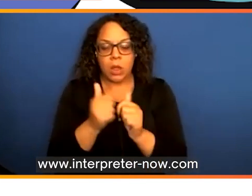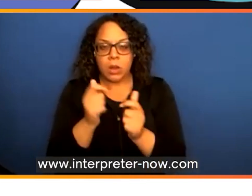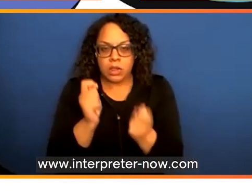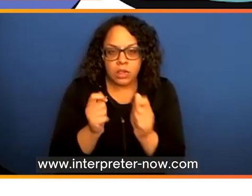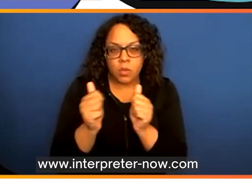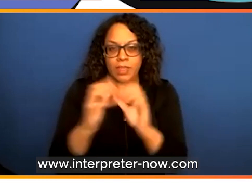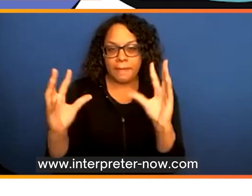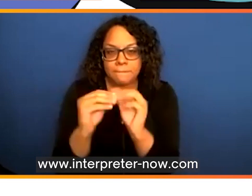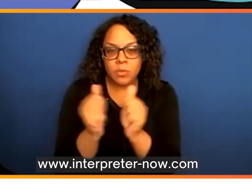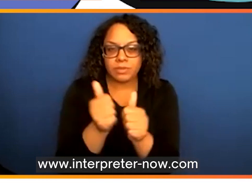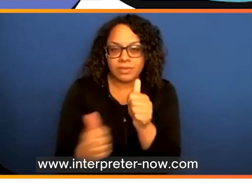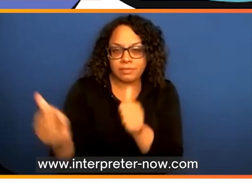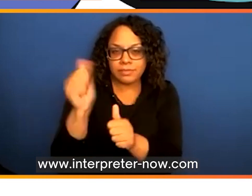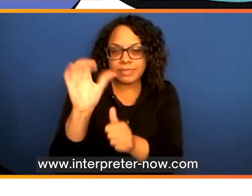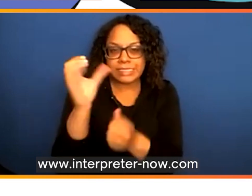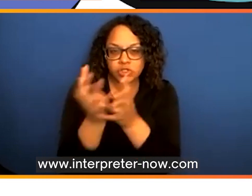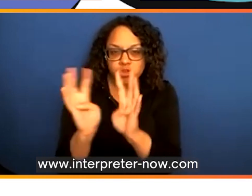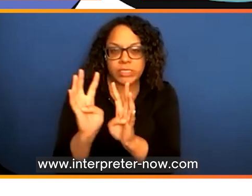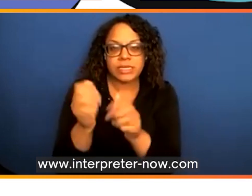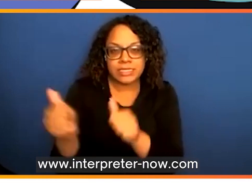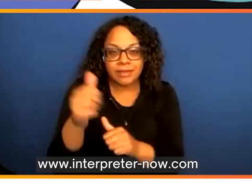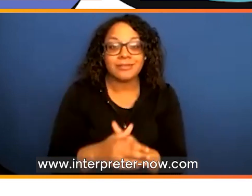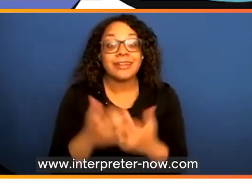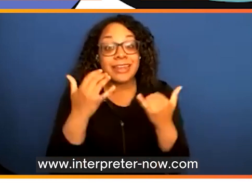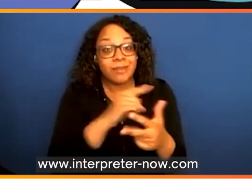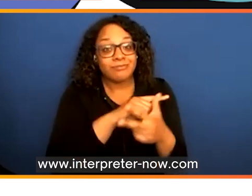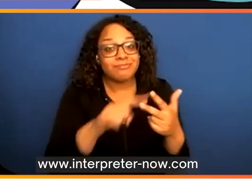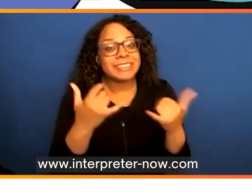meetings and C-level executives. Fast forward to now, we're still good friends, all of them